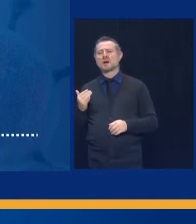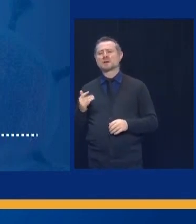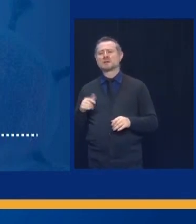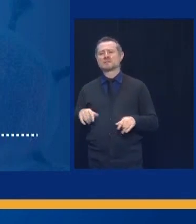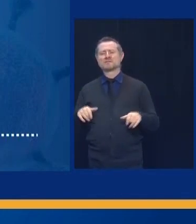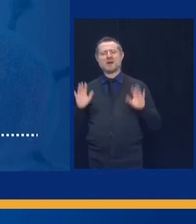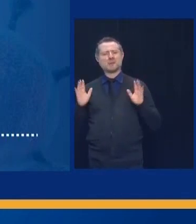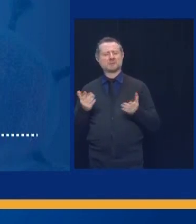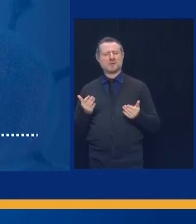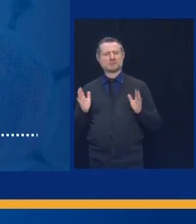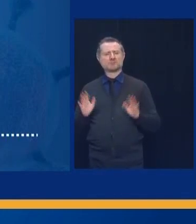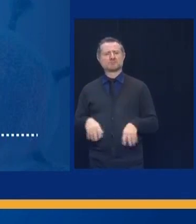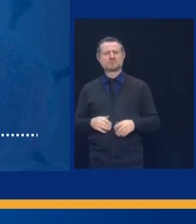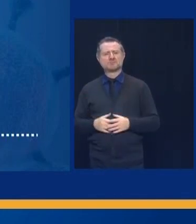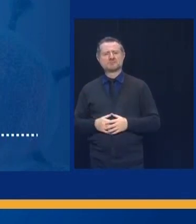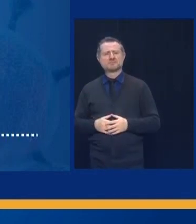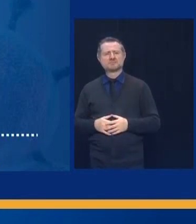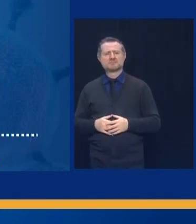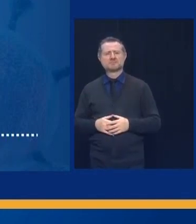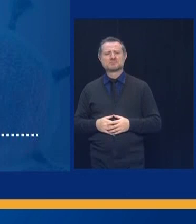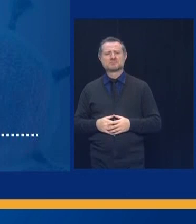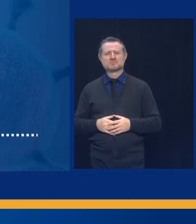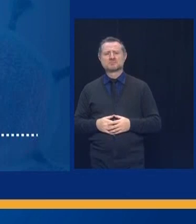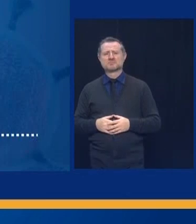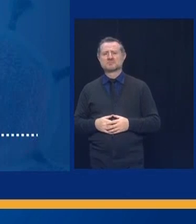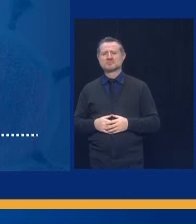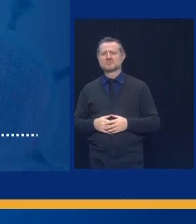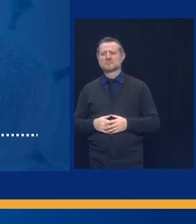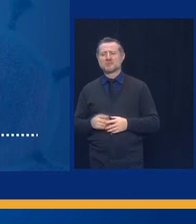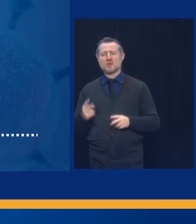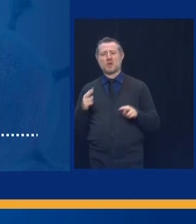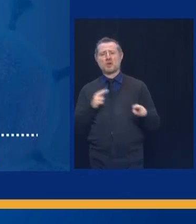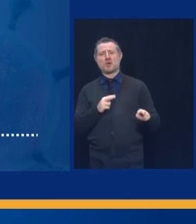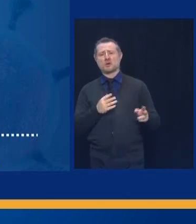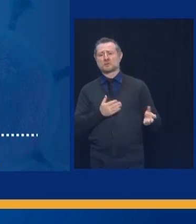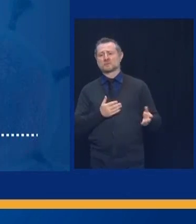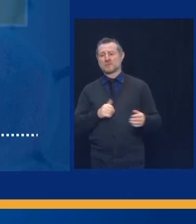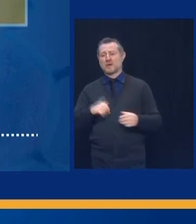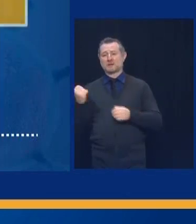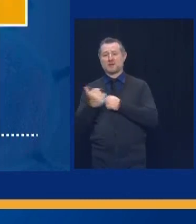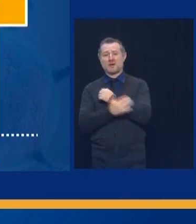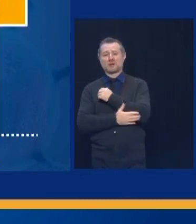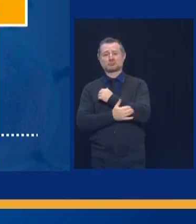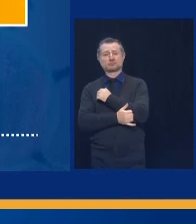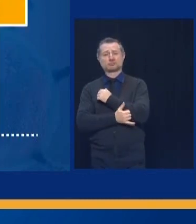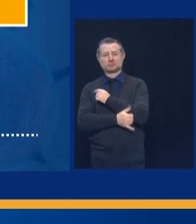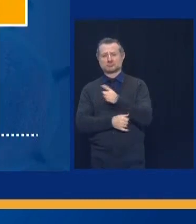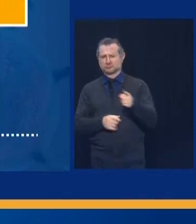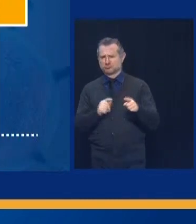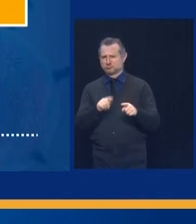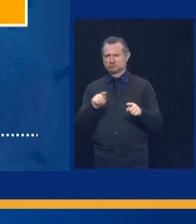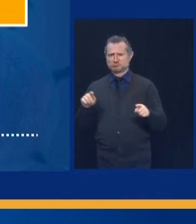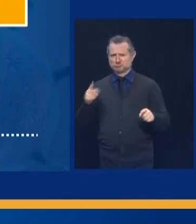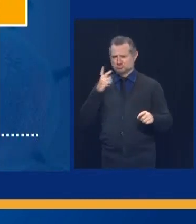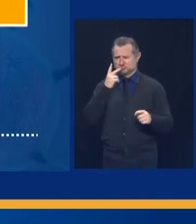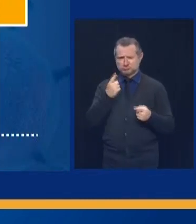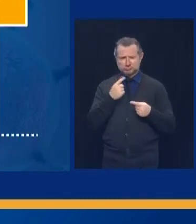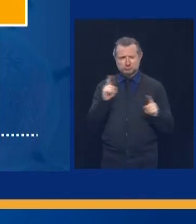YOU CAN'T CONTROL -- ALSO, WHY DID AMERICA GIVE UP? WHY DID AMERICA GIVE UP AND SAY